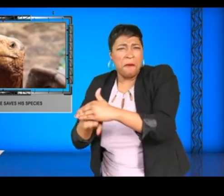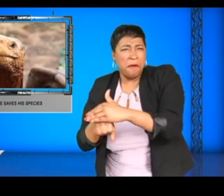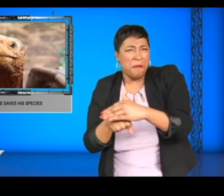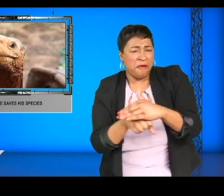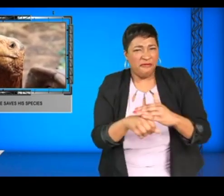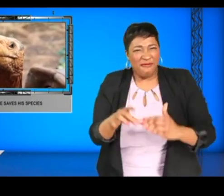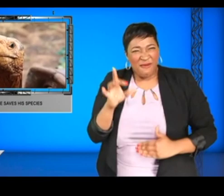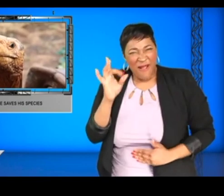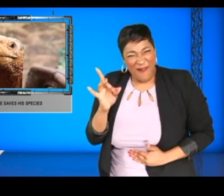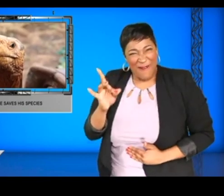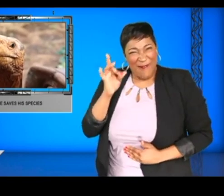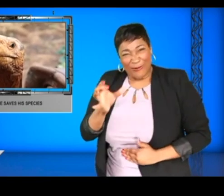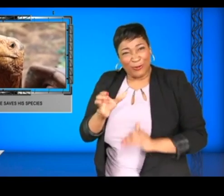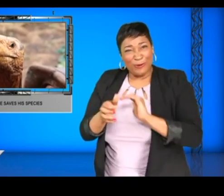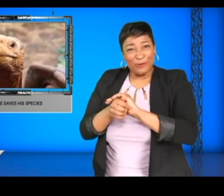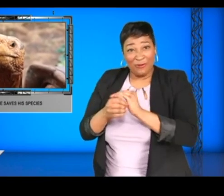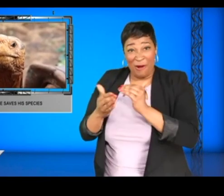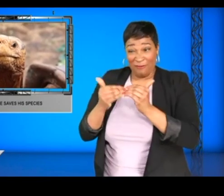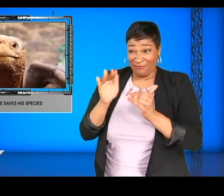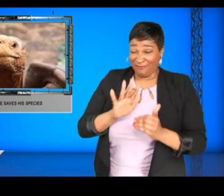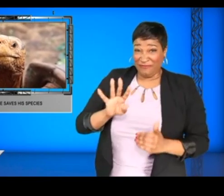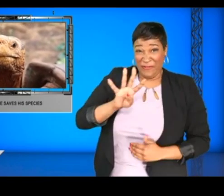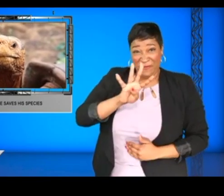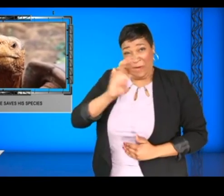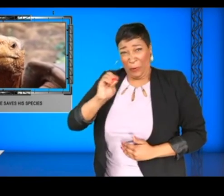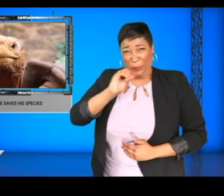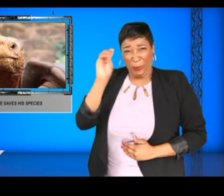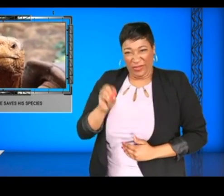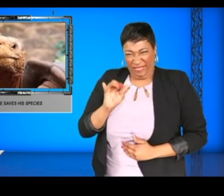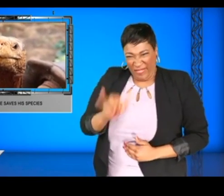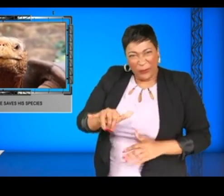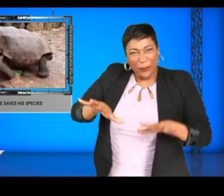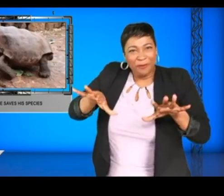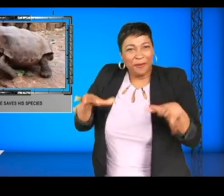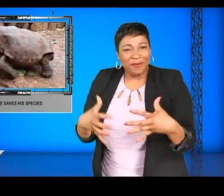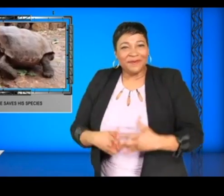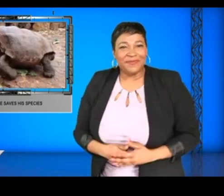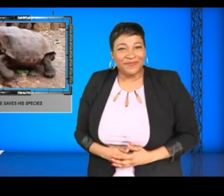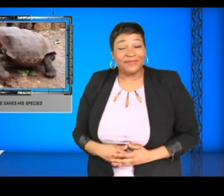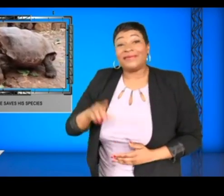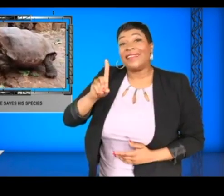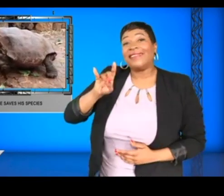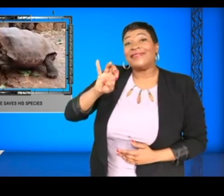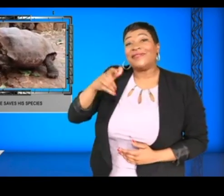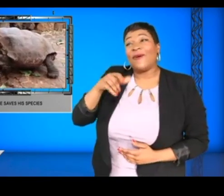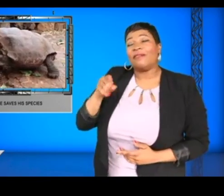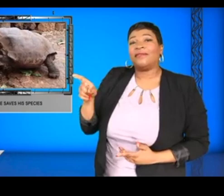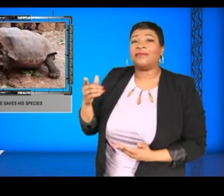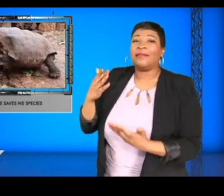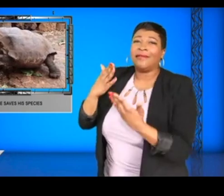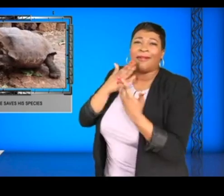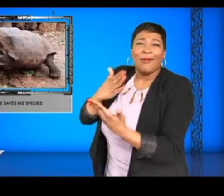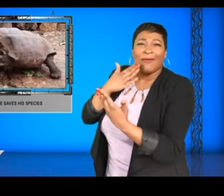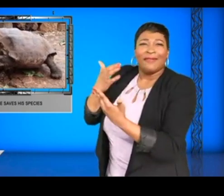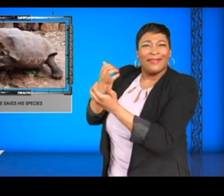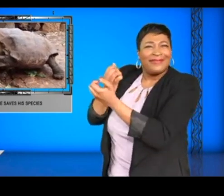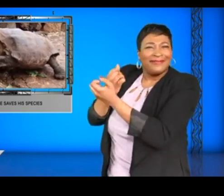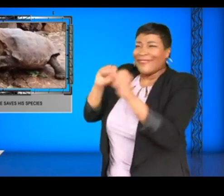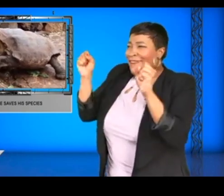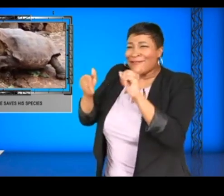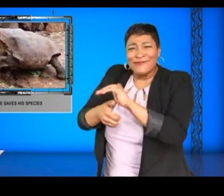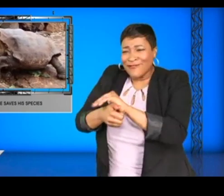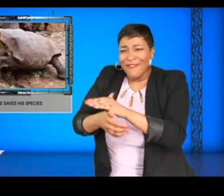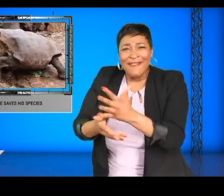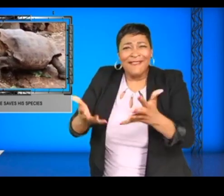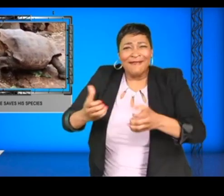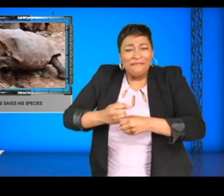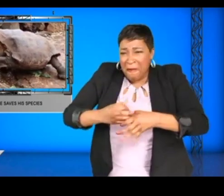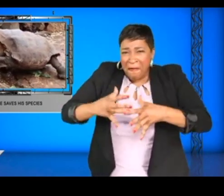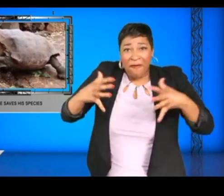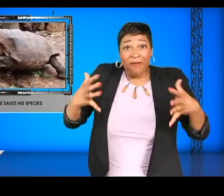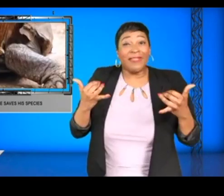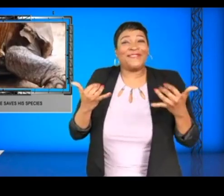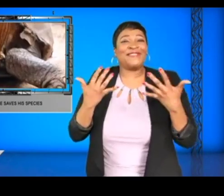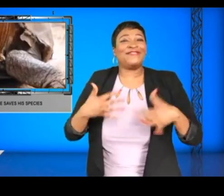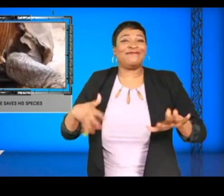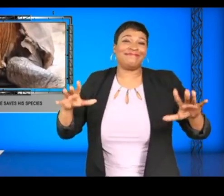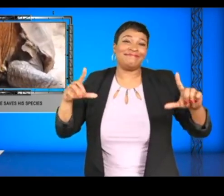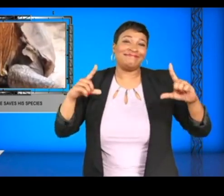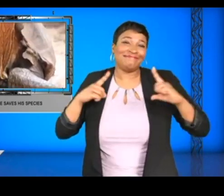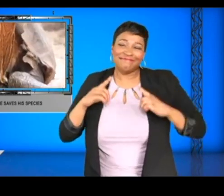2,000, roughly 40% of that population.